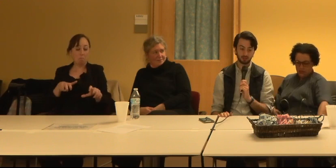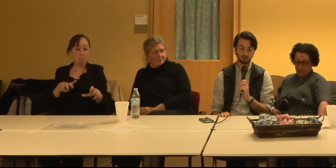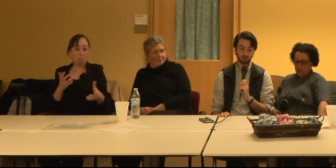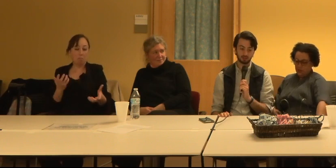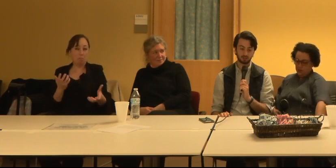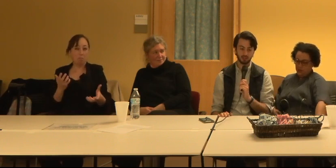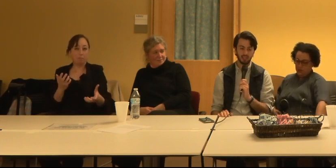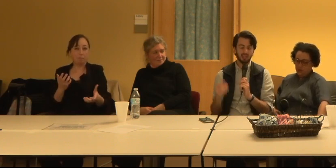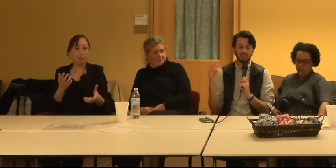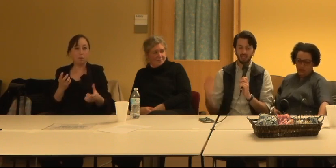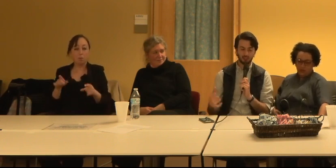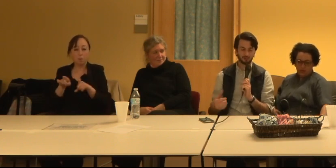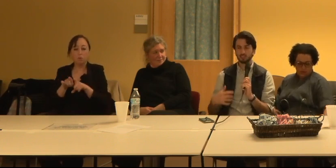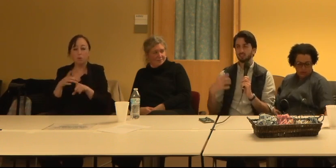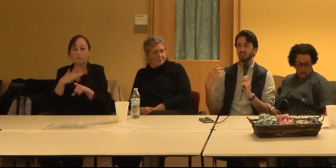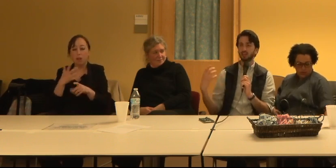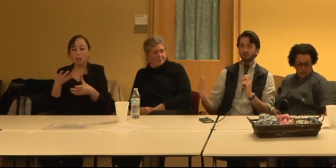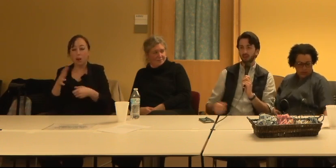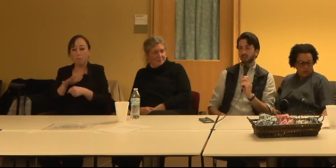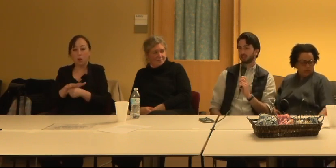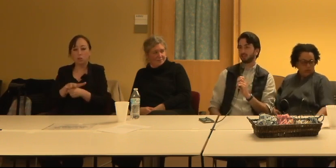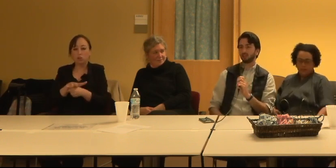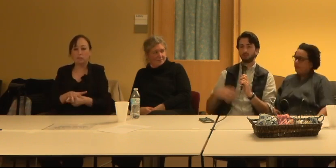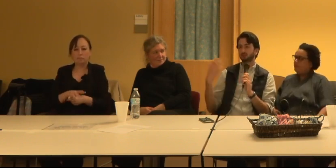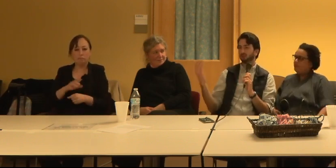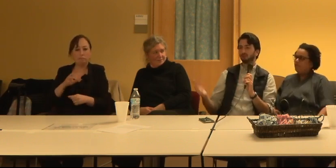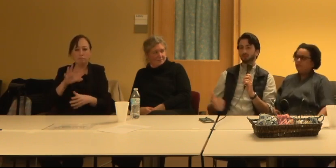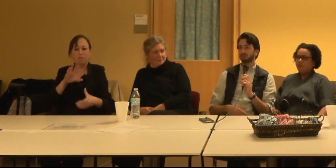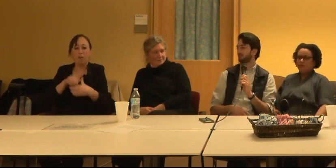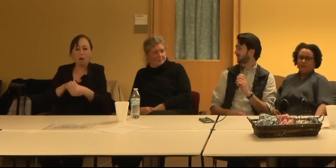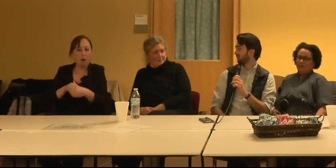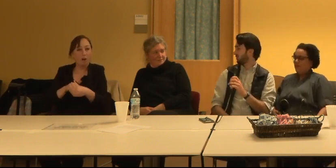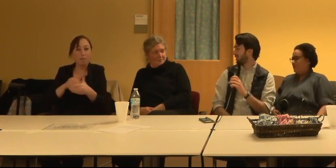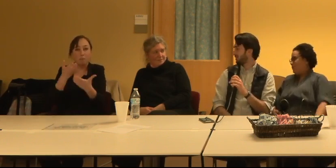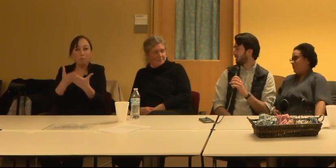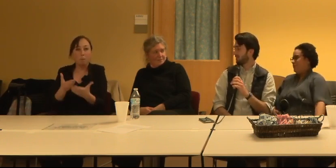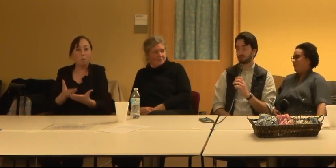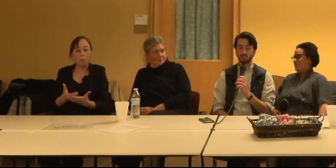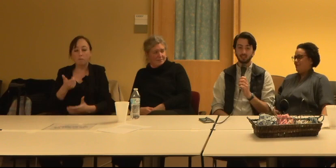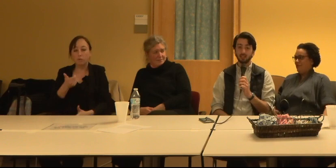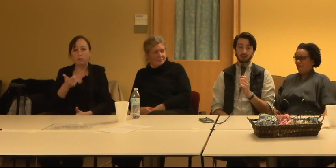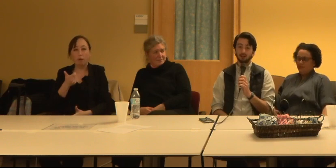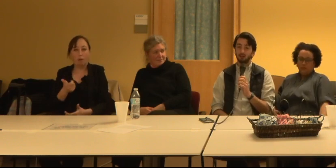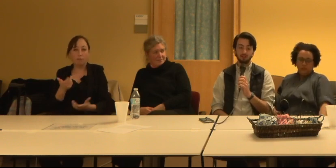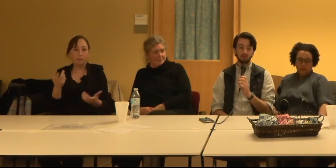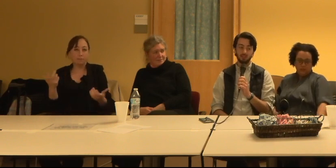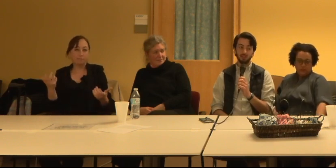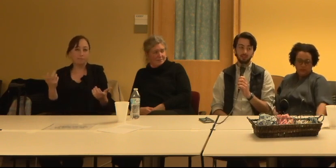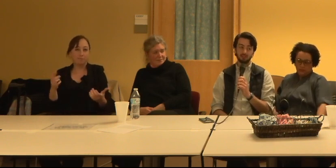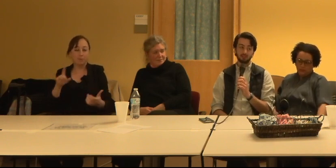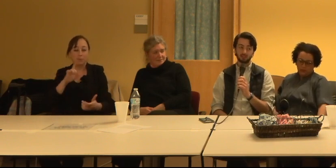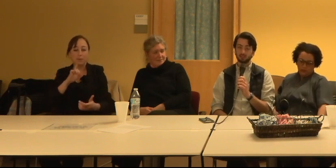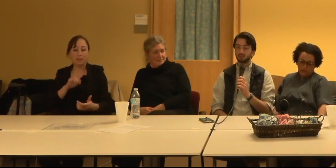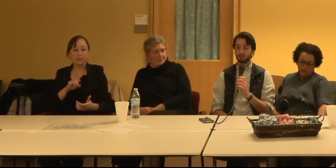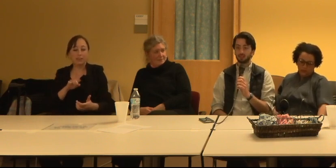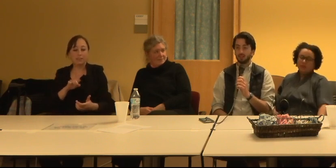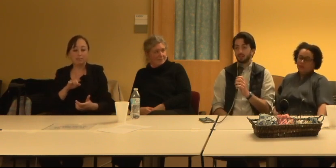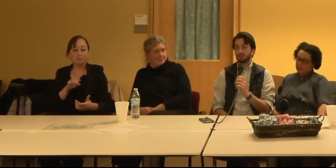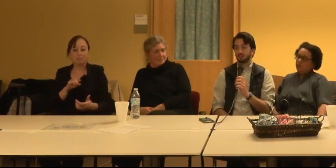also to get your voice in there and make, you know, prove yourself or whatever it is. But ultimately it is in service of the play, and you need to